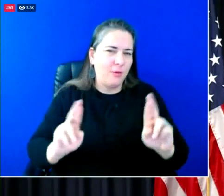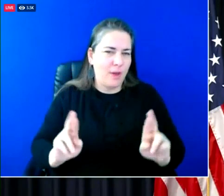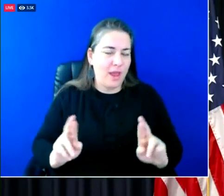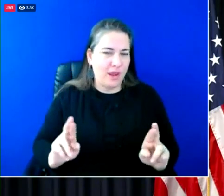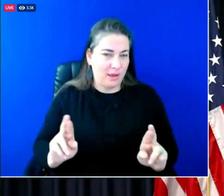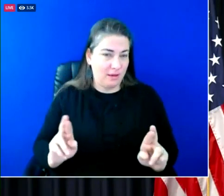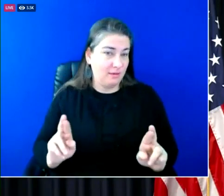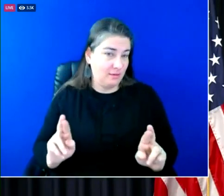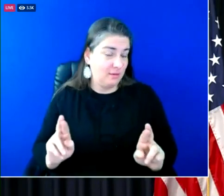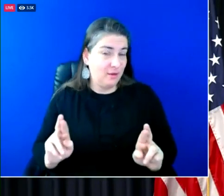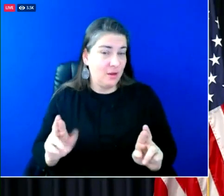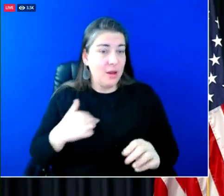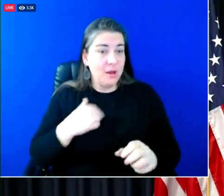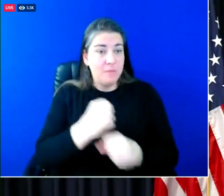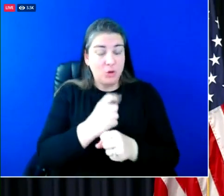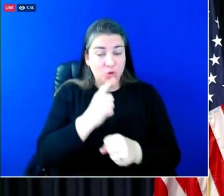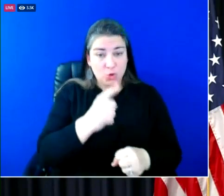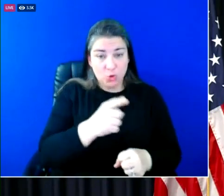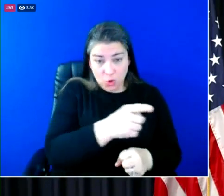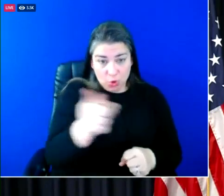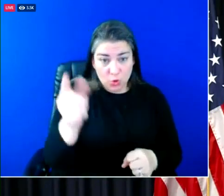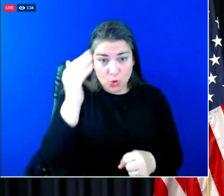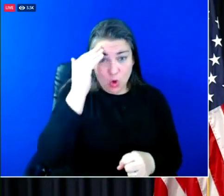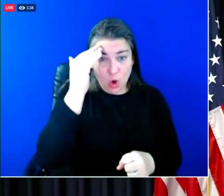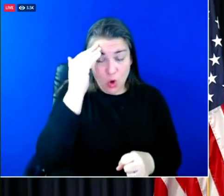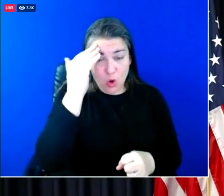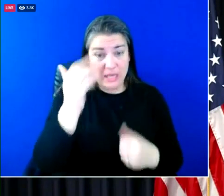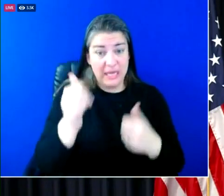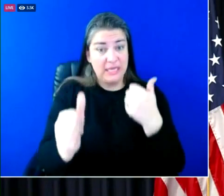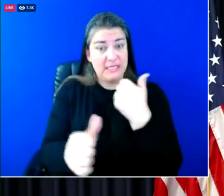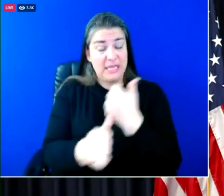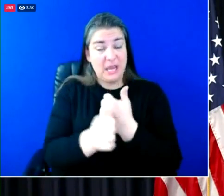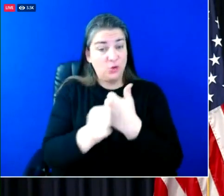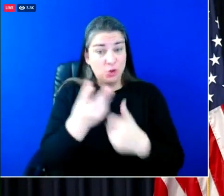knows about when it's gonna be most dangerous were also communicating with